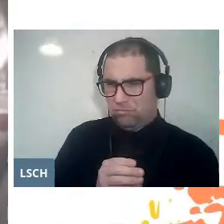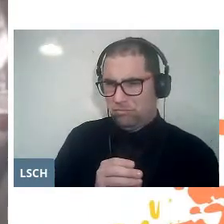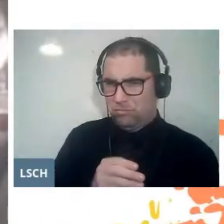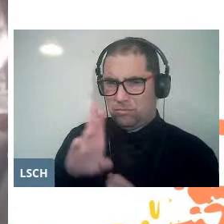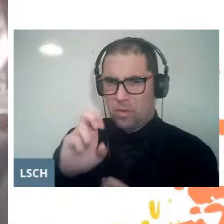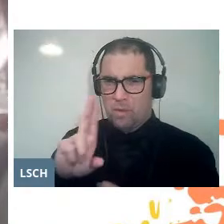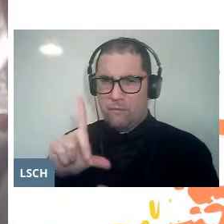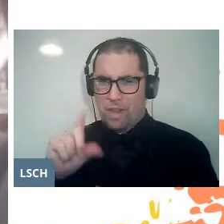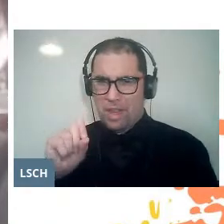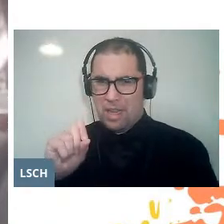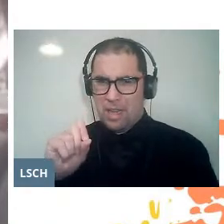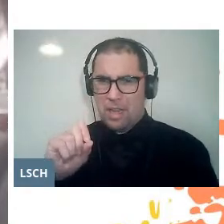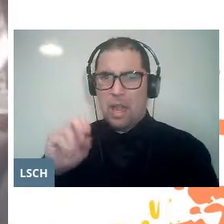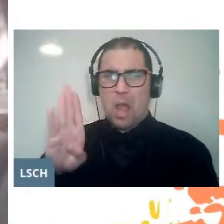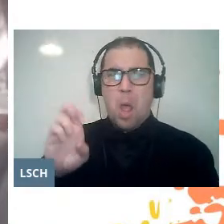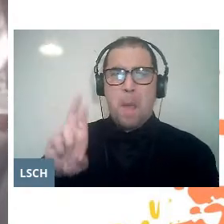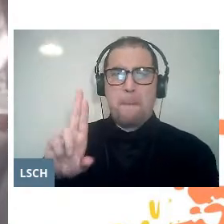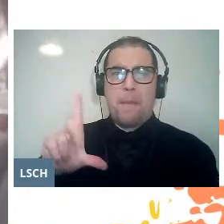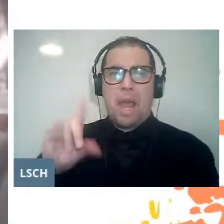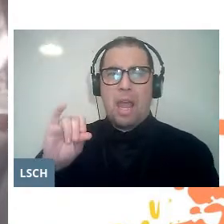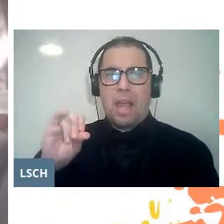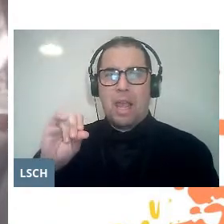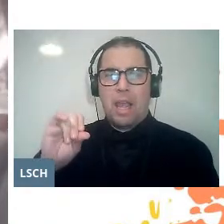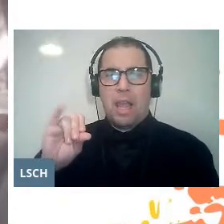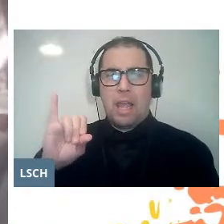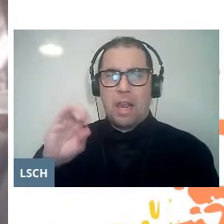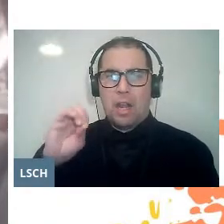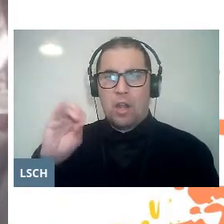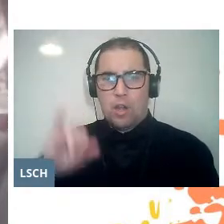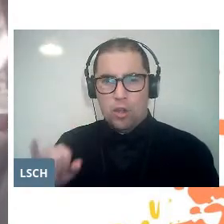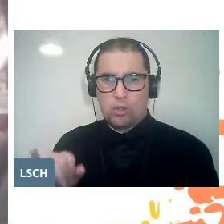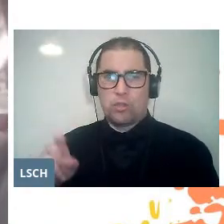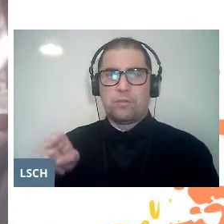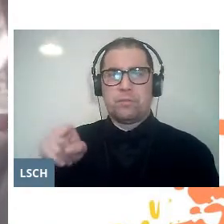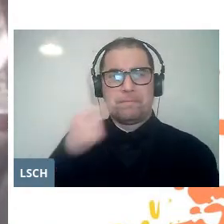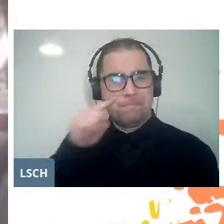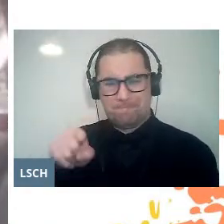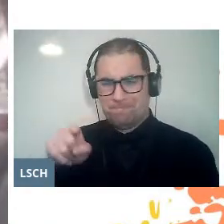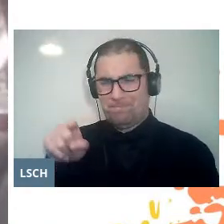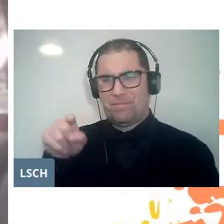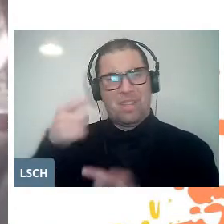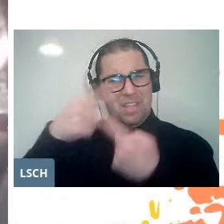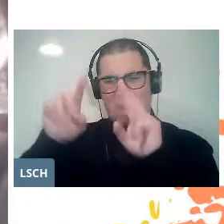this product certainly did not correspond to the established molds.